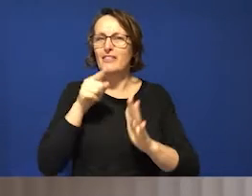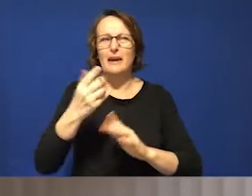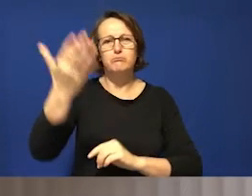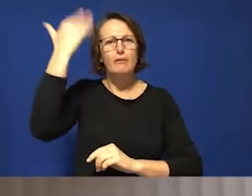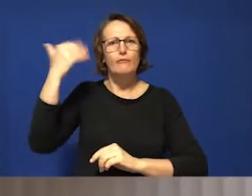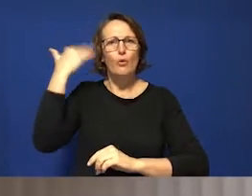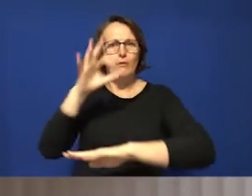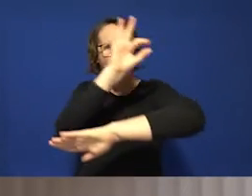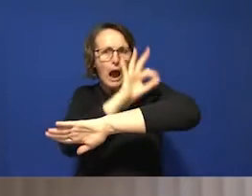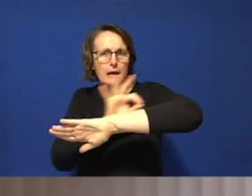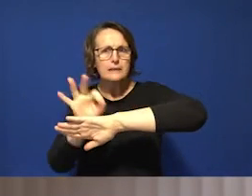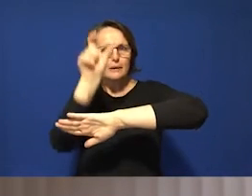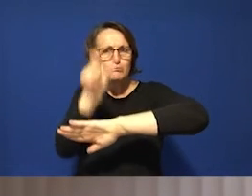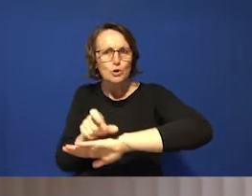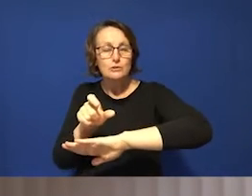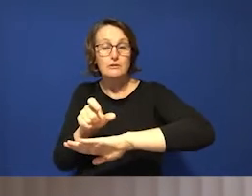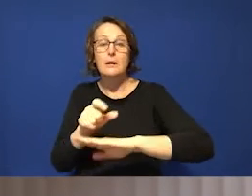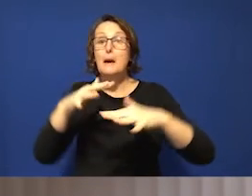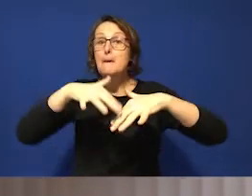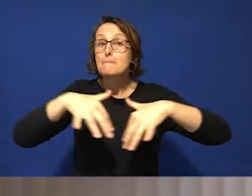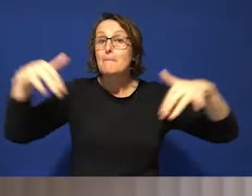Two things about parliament house, A it was never completed.